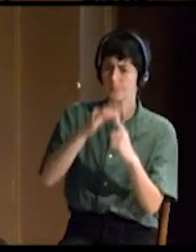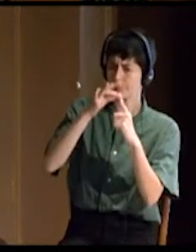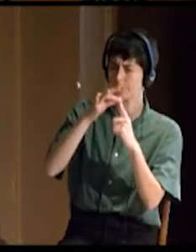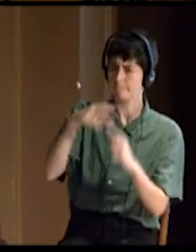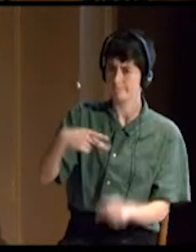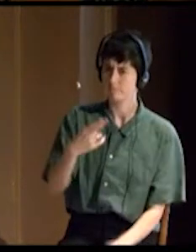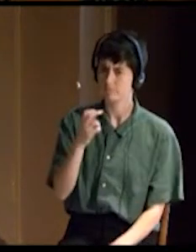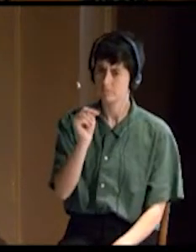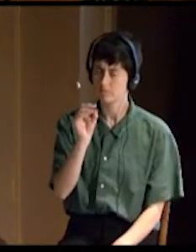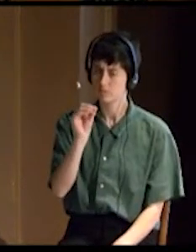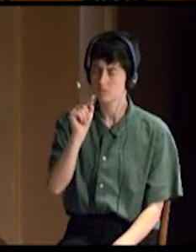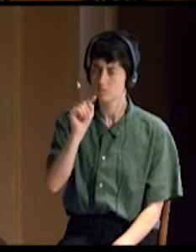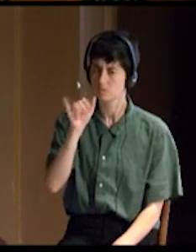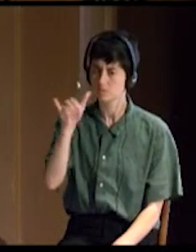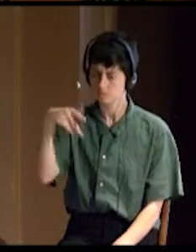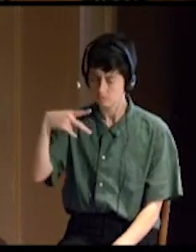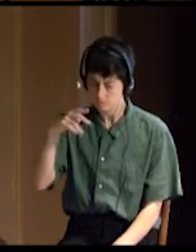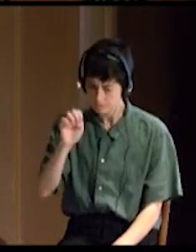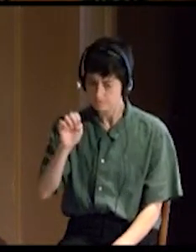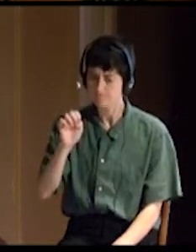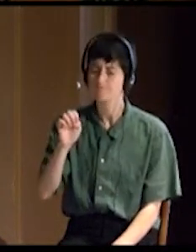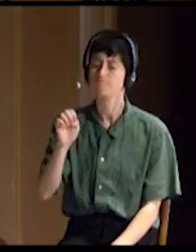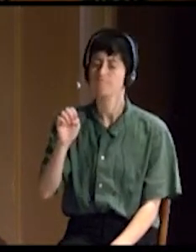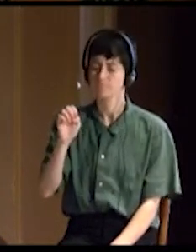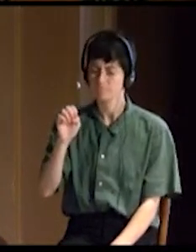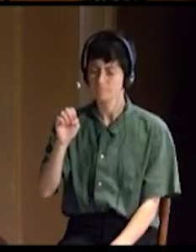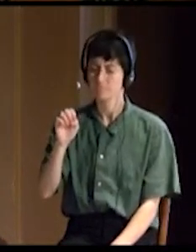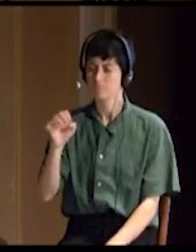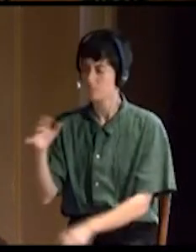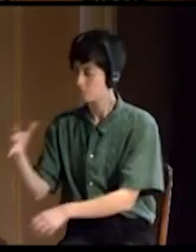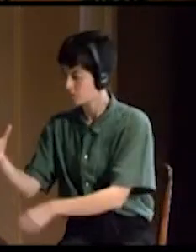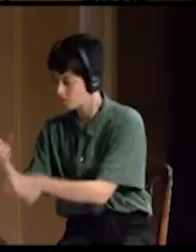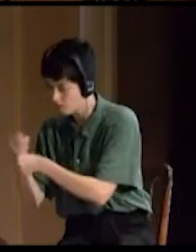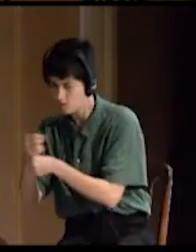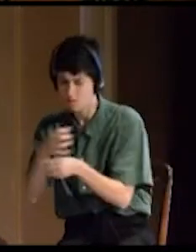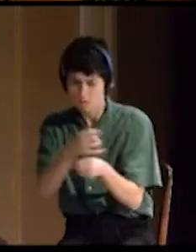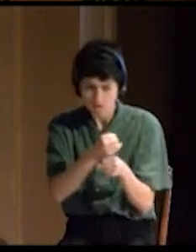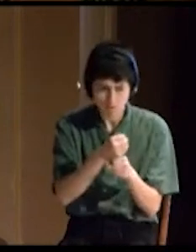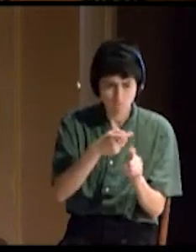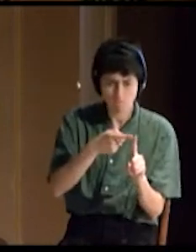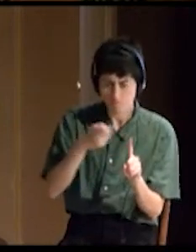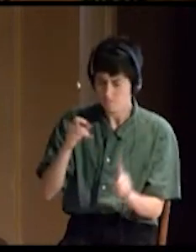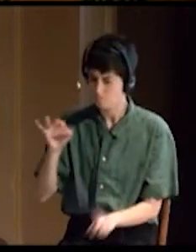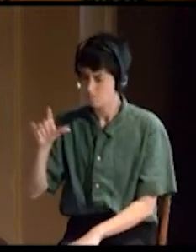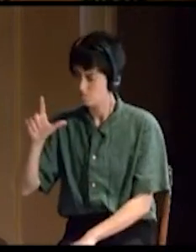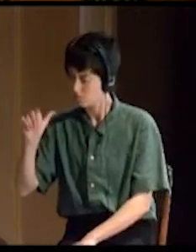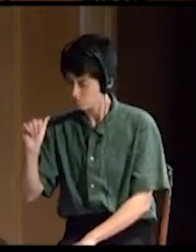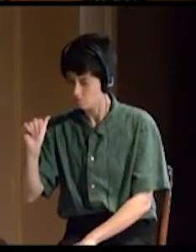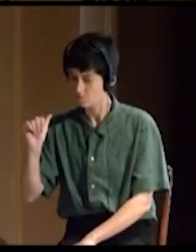and we were able to sequence both samples from the early 1900s from the US National Herbarium.